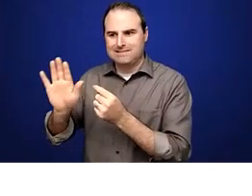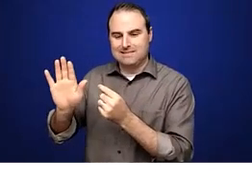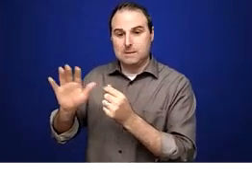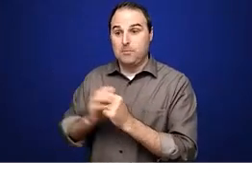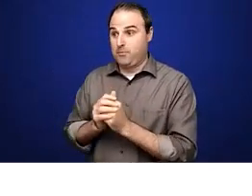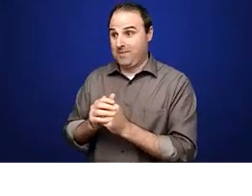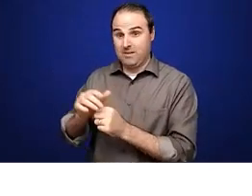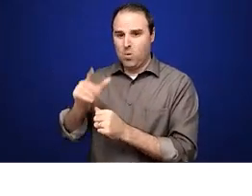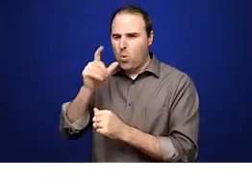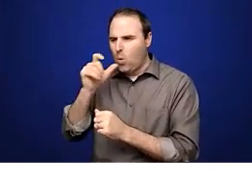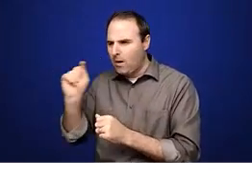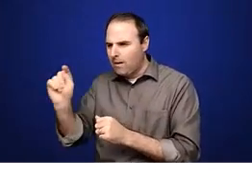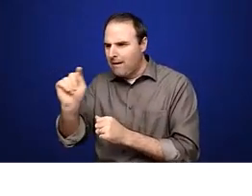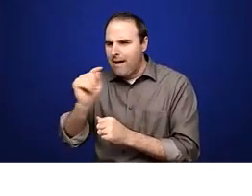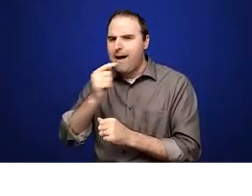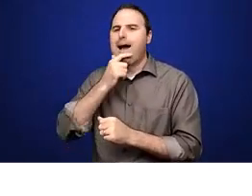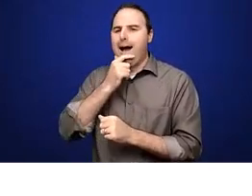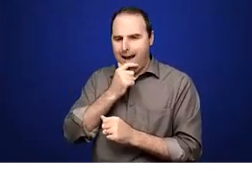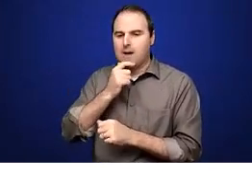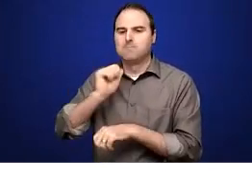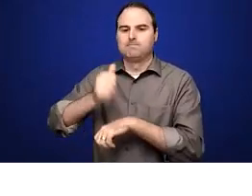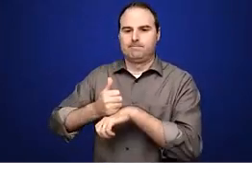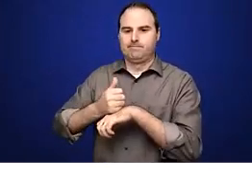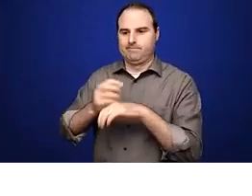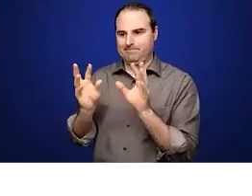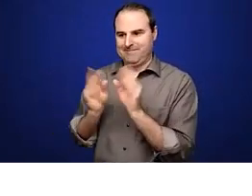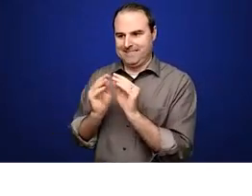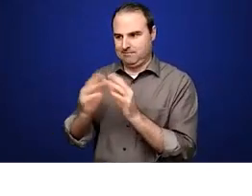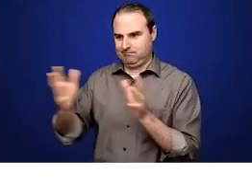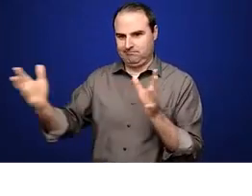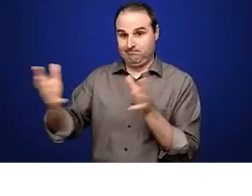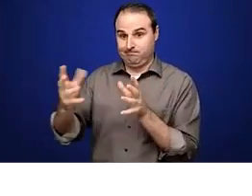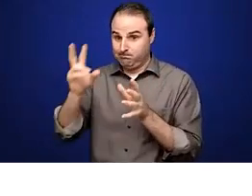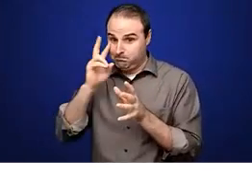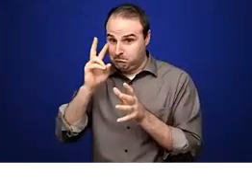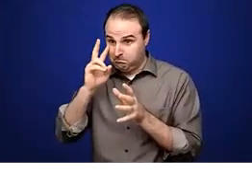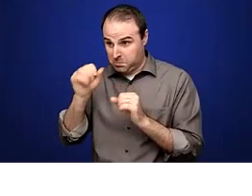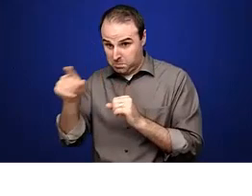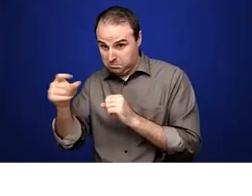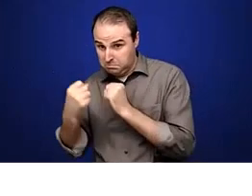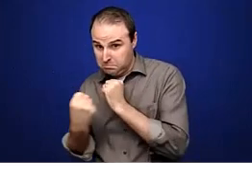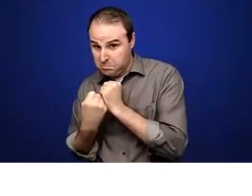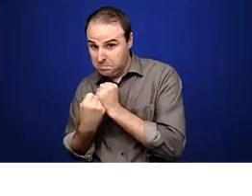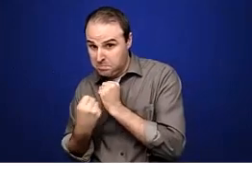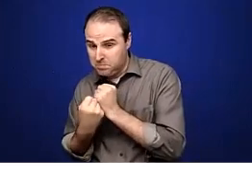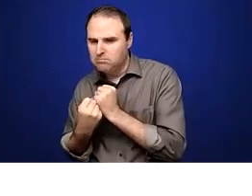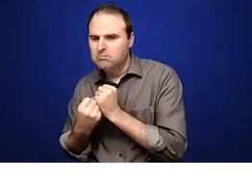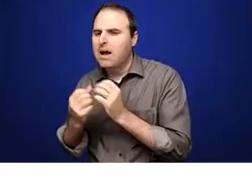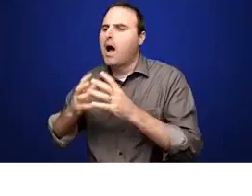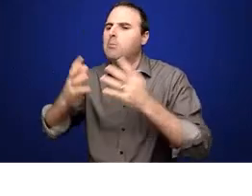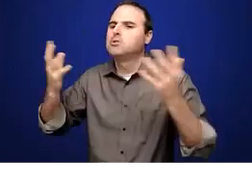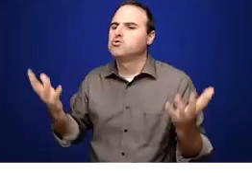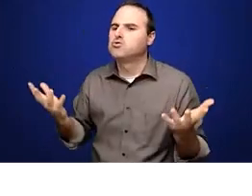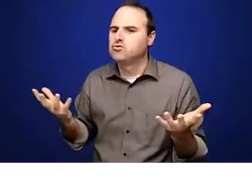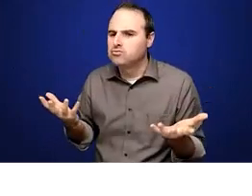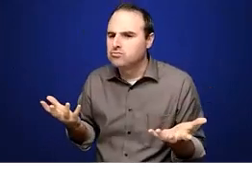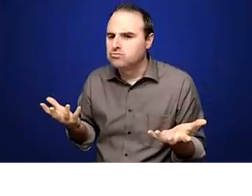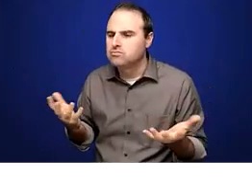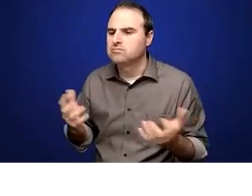to help determine the scope of their support. Some of these partners actually submitted a detailed letter